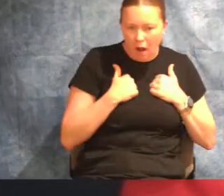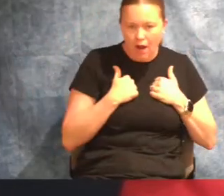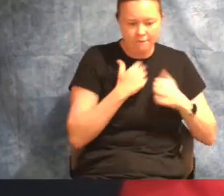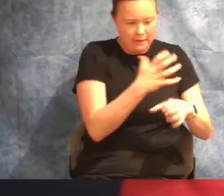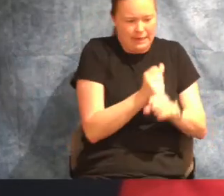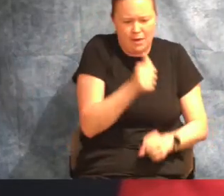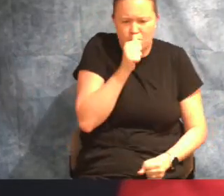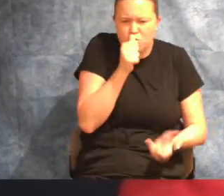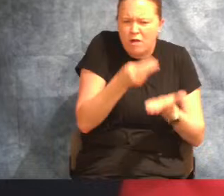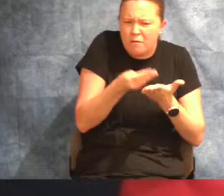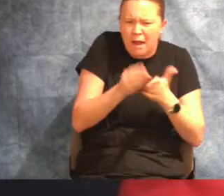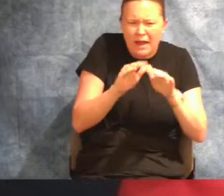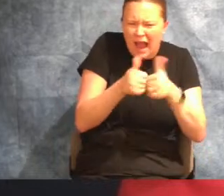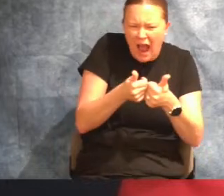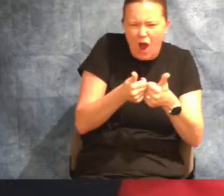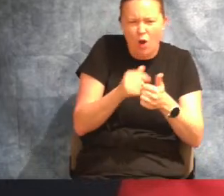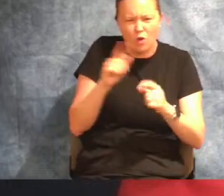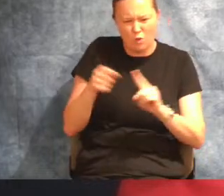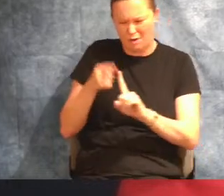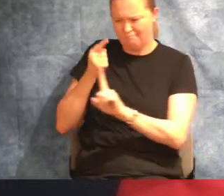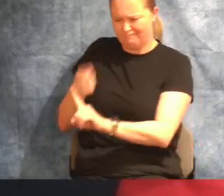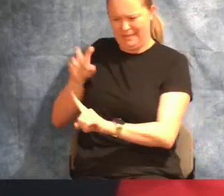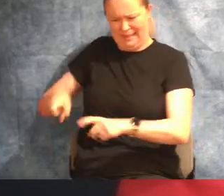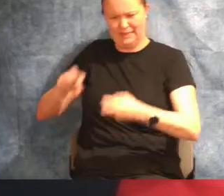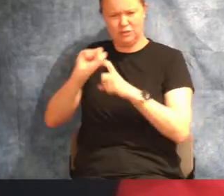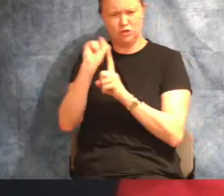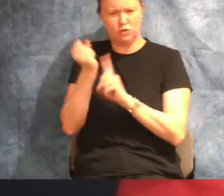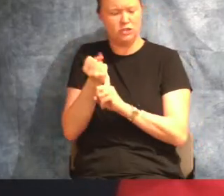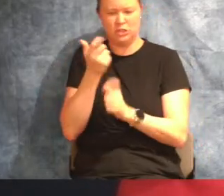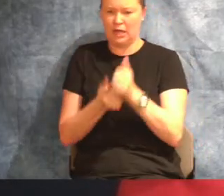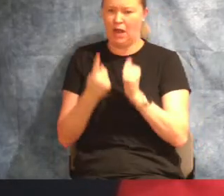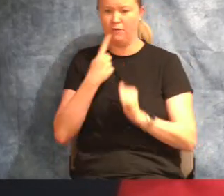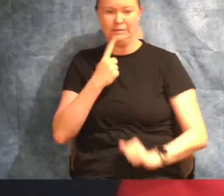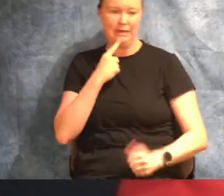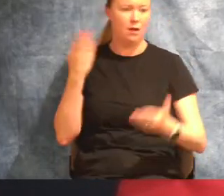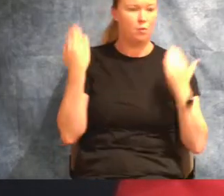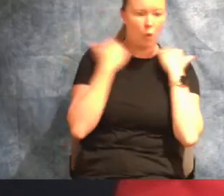money? And when it comes to this, everybody claim they broke and they sent them to the